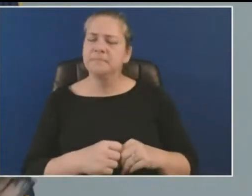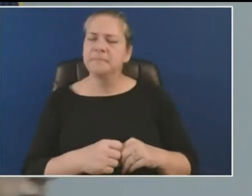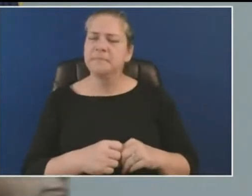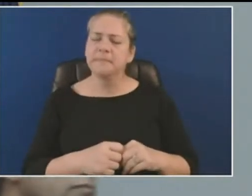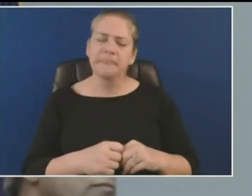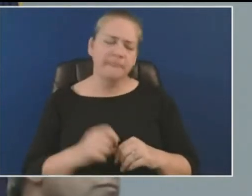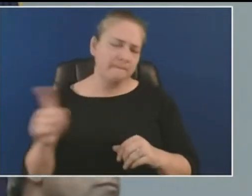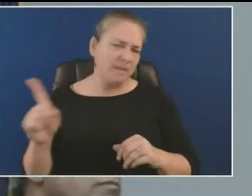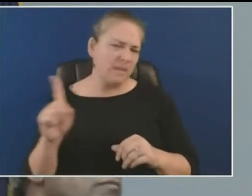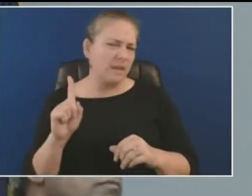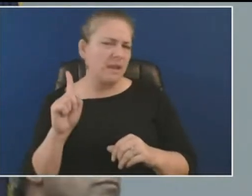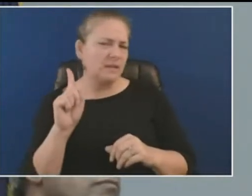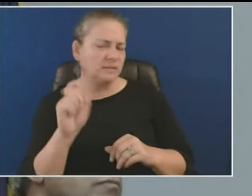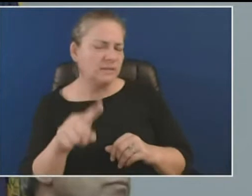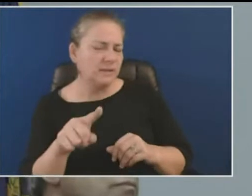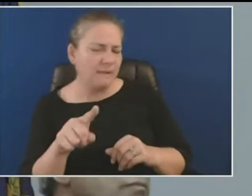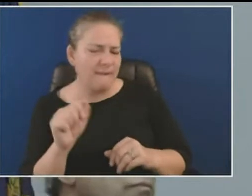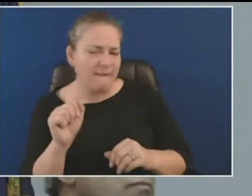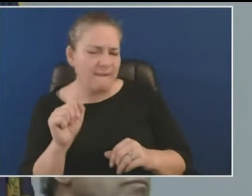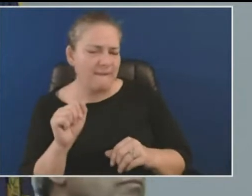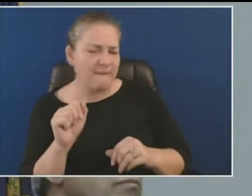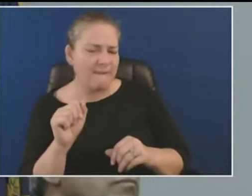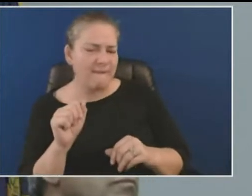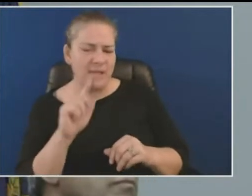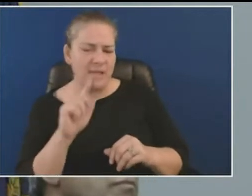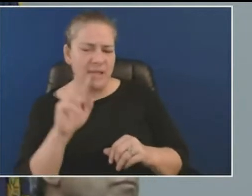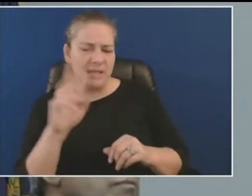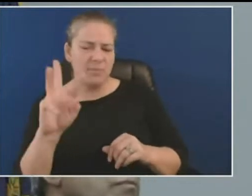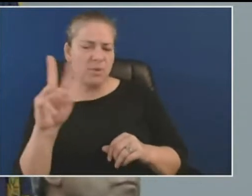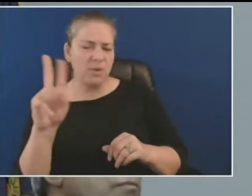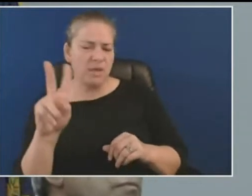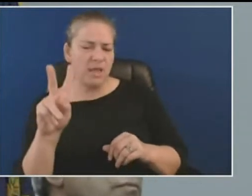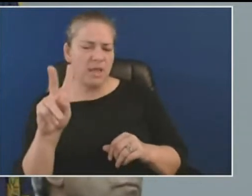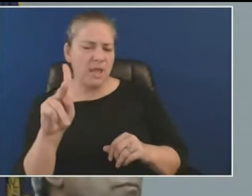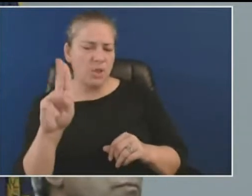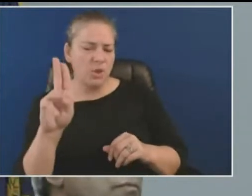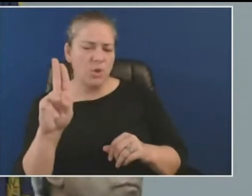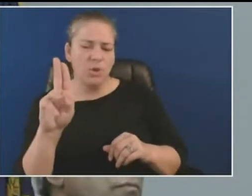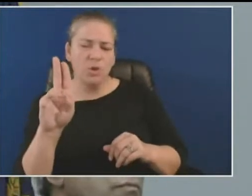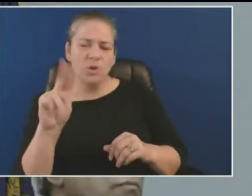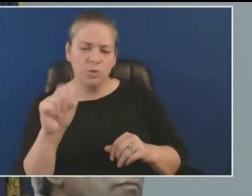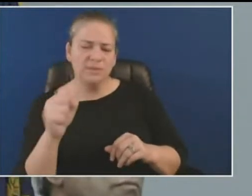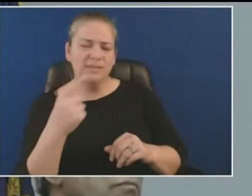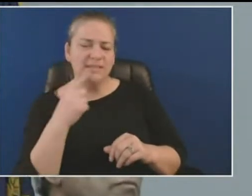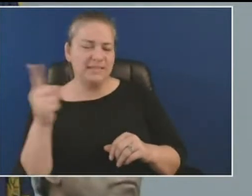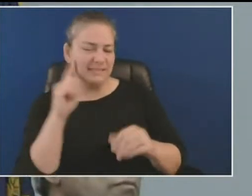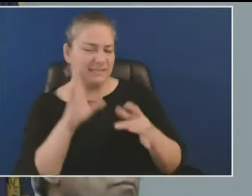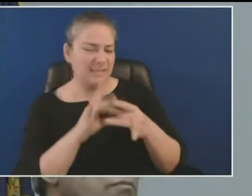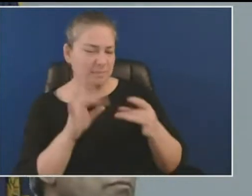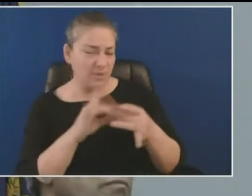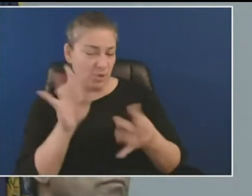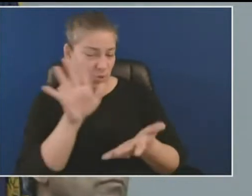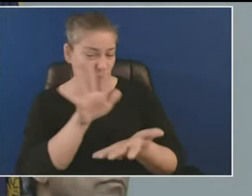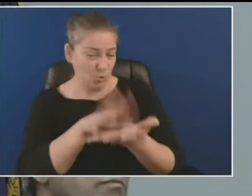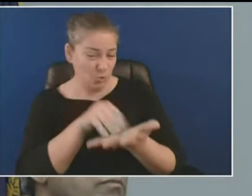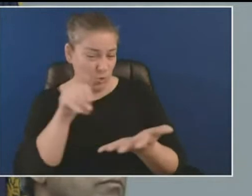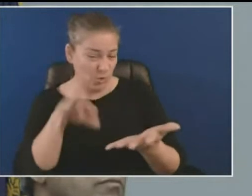statement that it was an actual student of relative close to that. Just hearing that the university like that and they were supposed to be